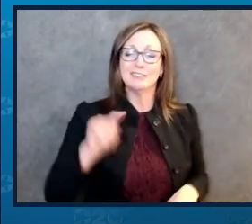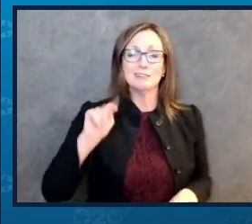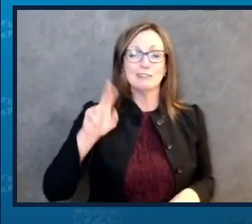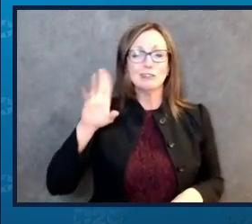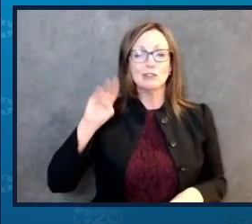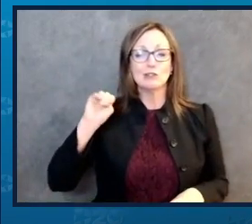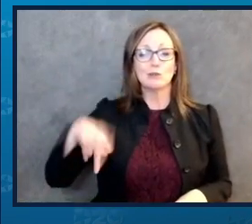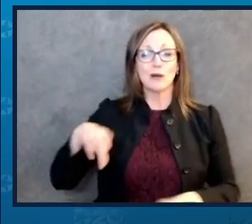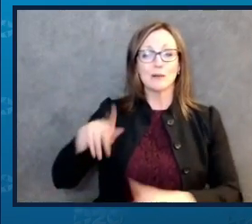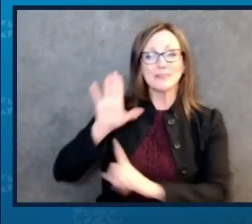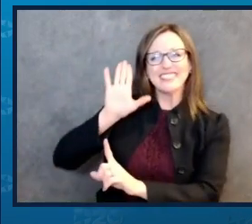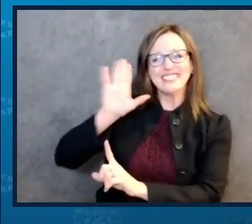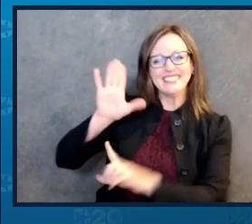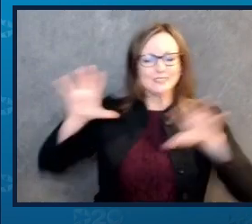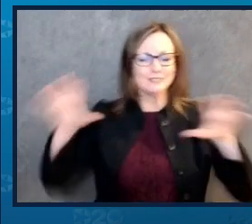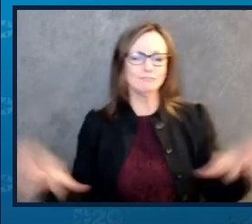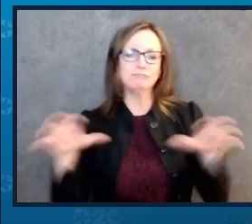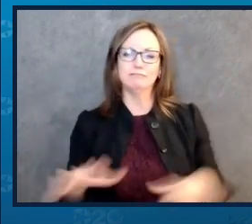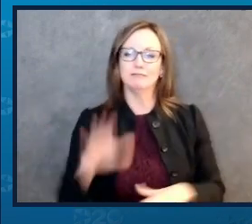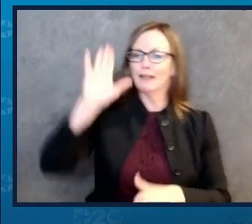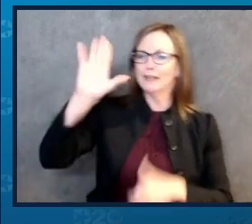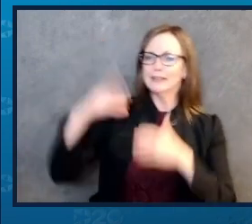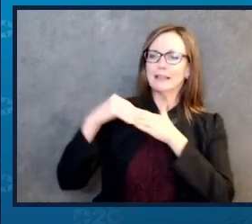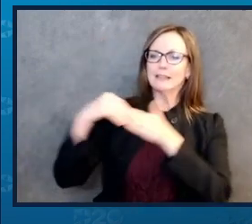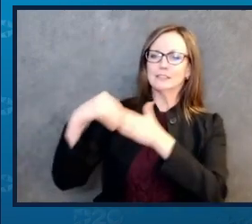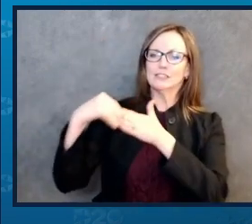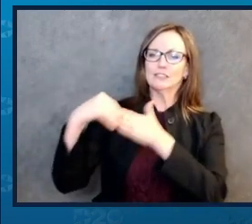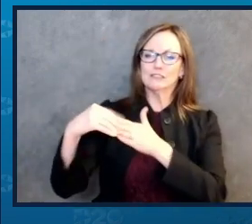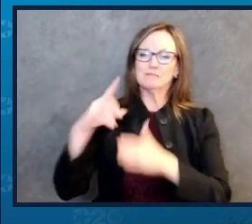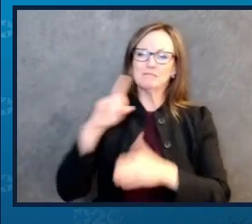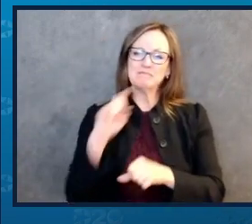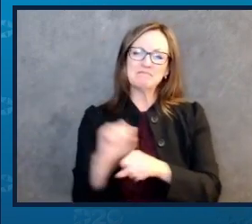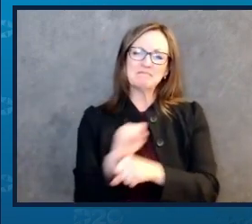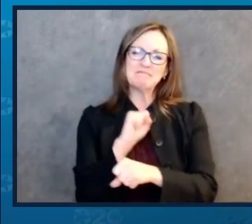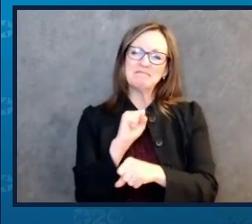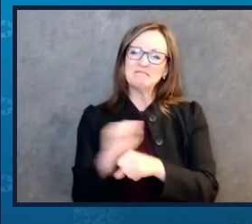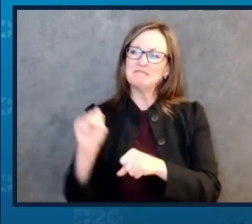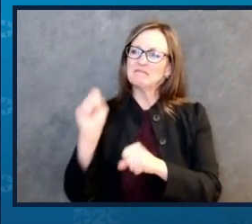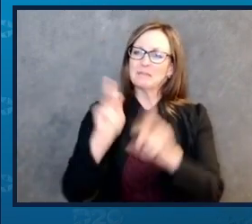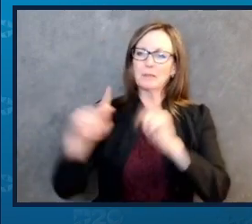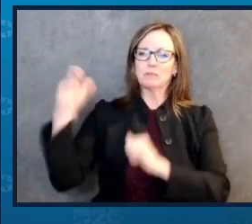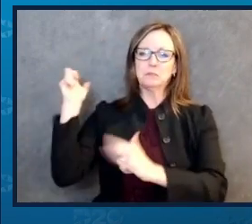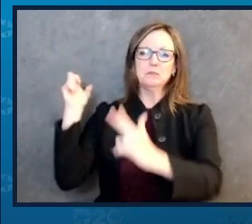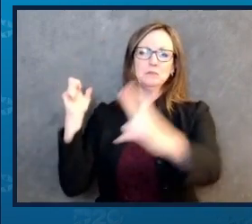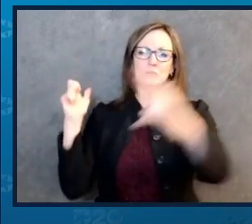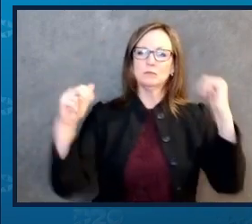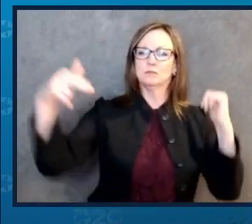LIVANCE LIVELIHOODS. IF YOU ARE A PARENT STRUGGLING